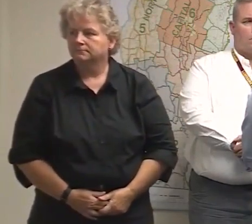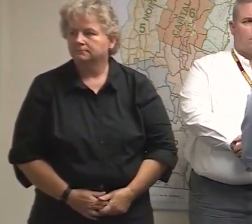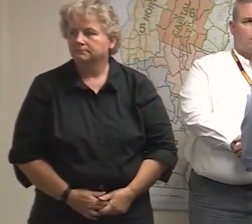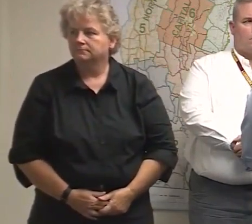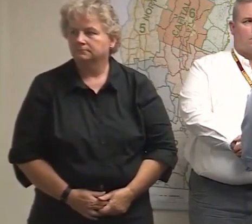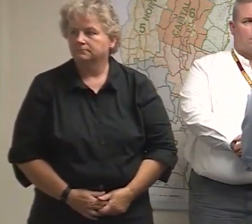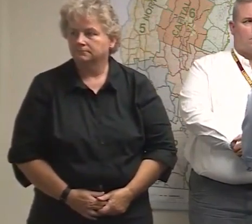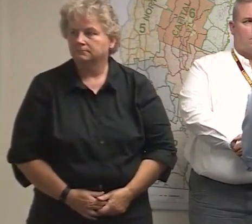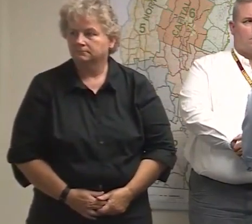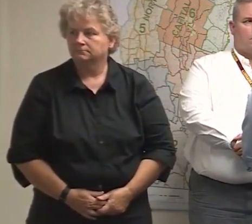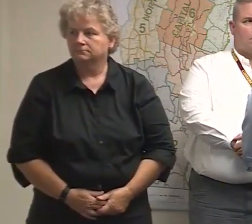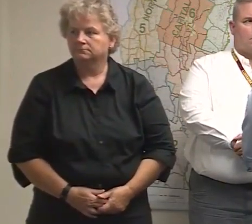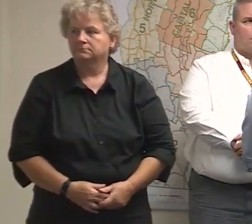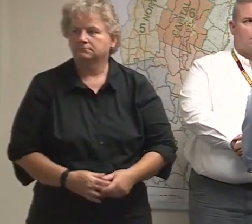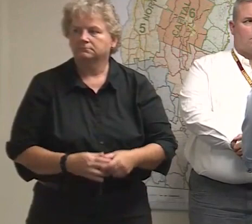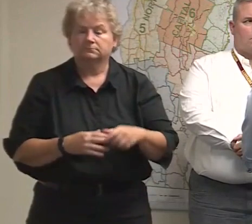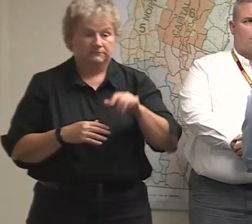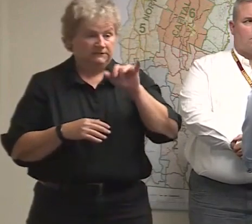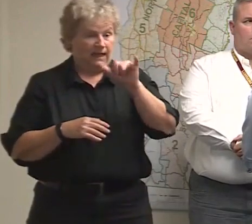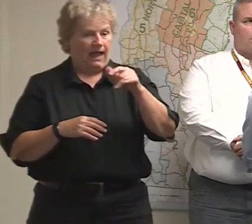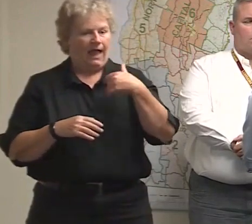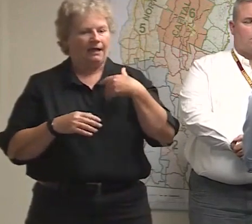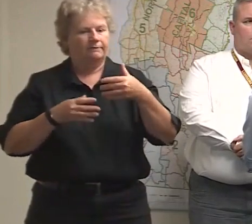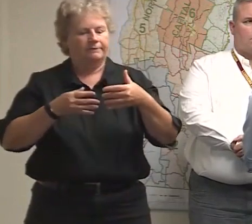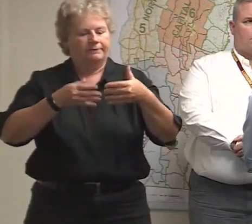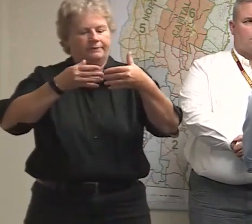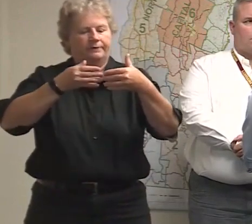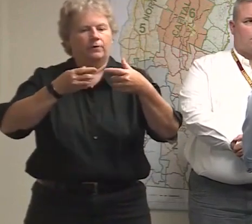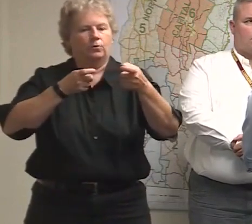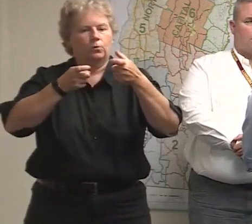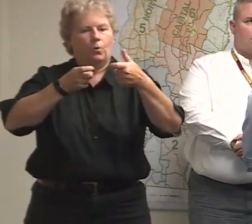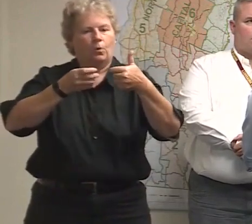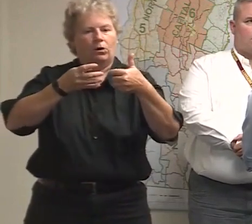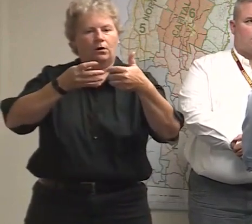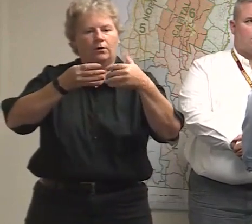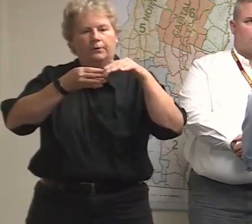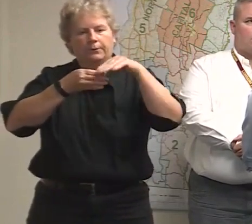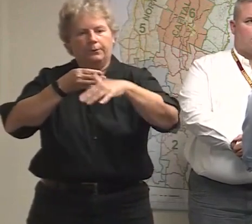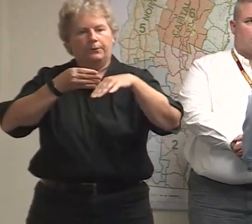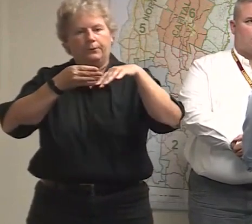AND THEN THERE ARE NO FOR WRIGHTSVILLE, THERE ARE NO FLOOD GATES.